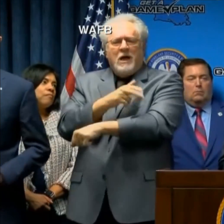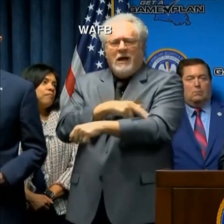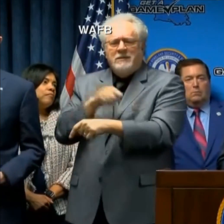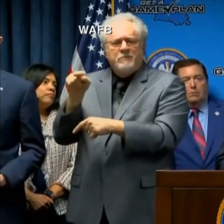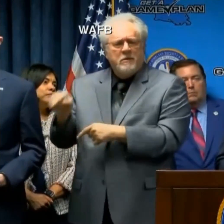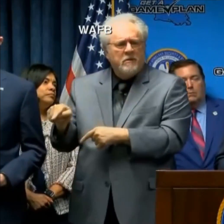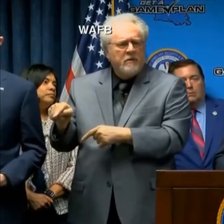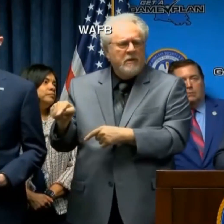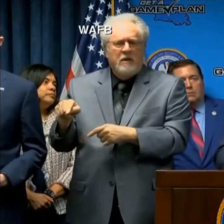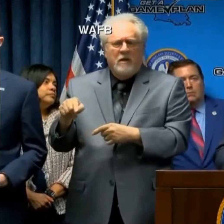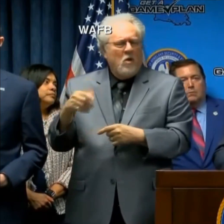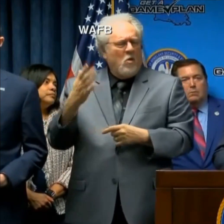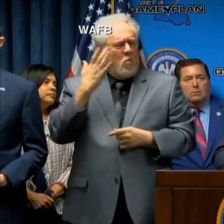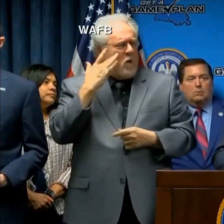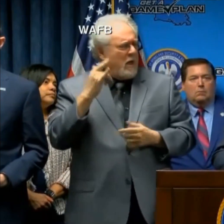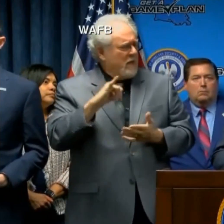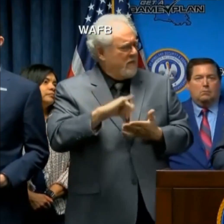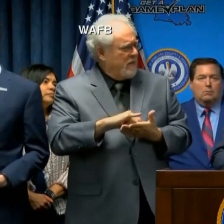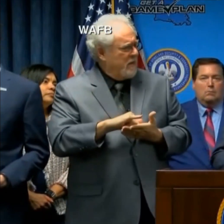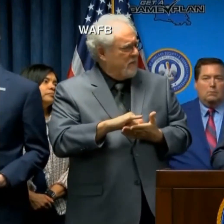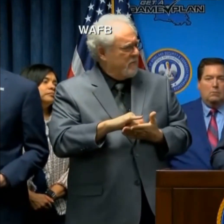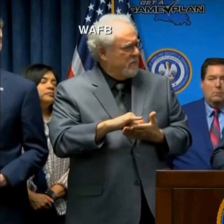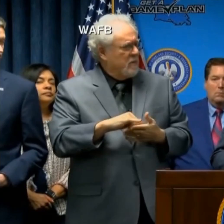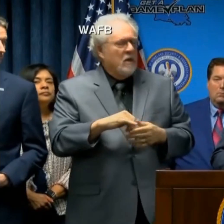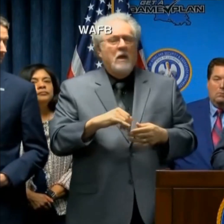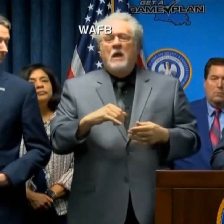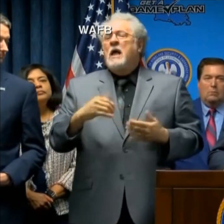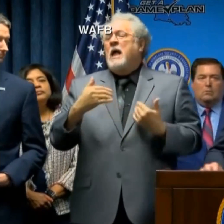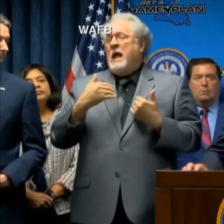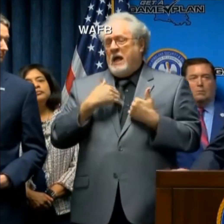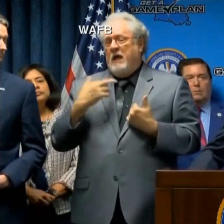are being treated in is there a reason for that well there there is a reason we